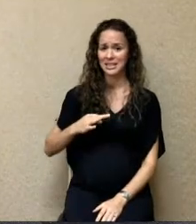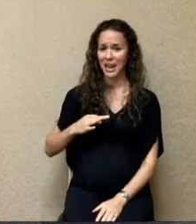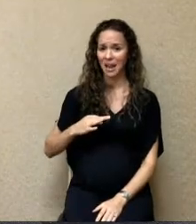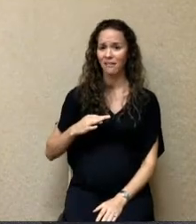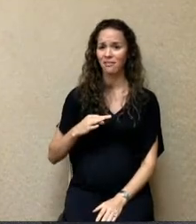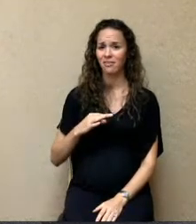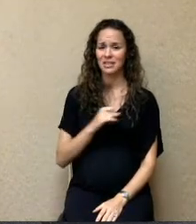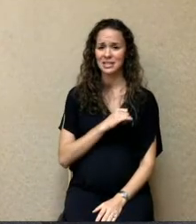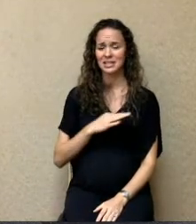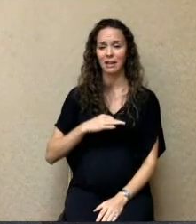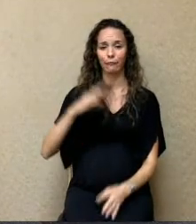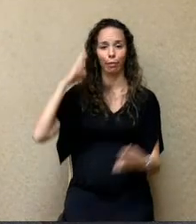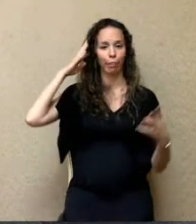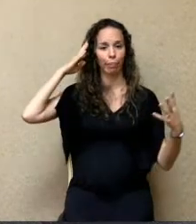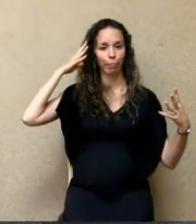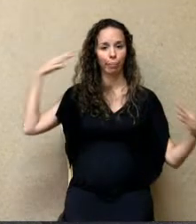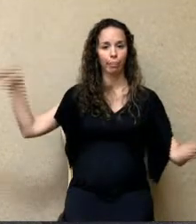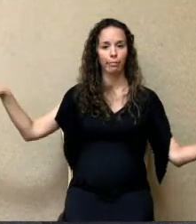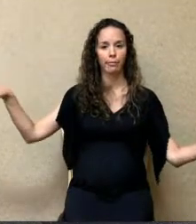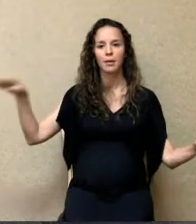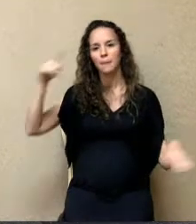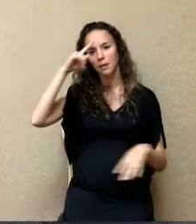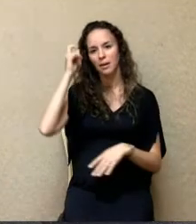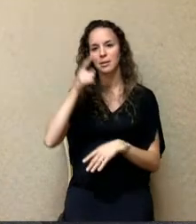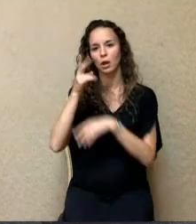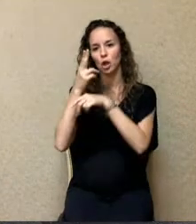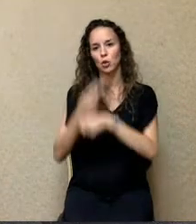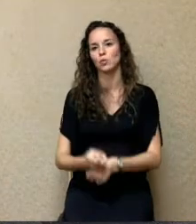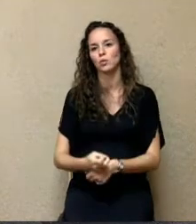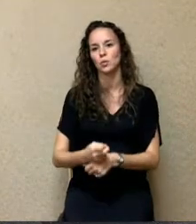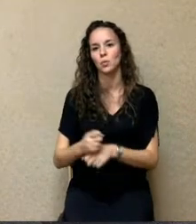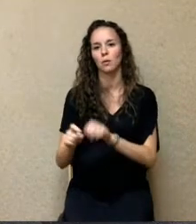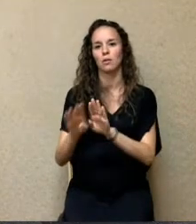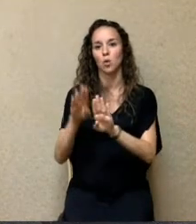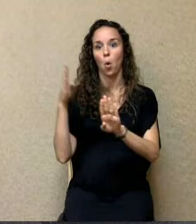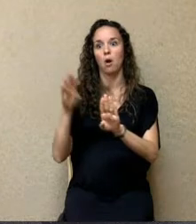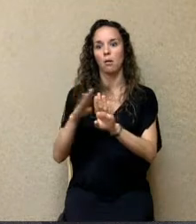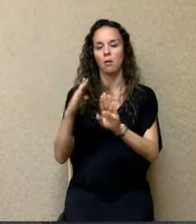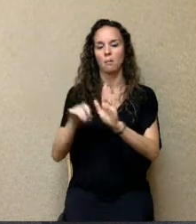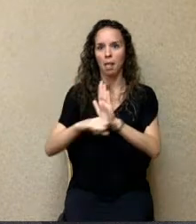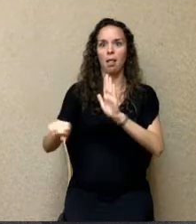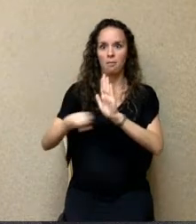anymore because they live with it, or not live with it, but you know, they're around it all the time.